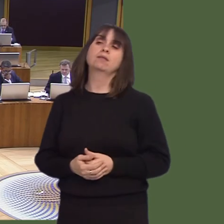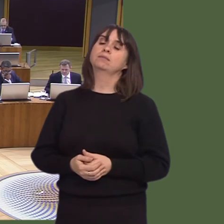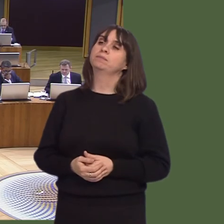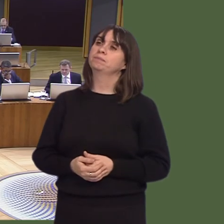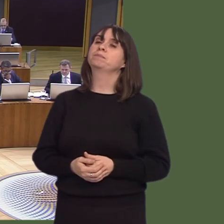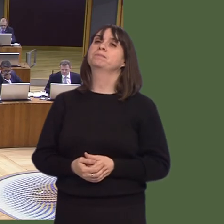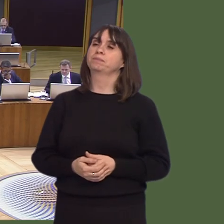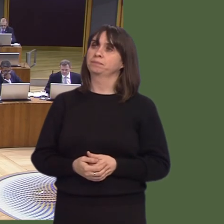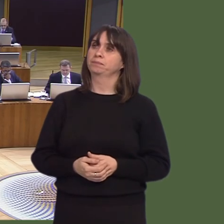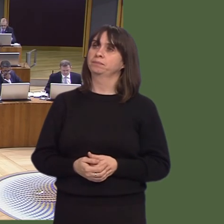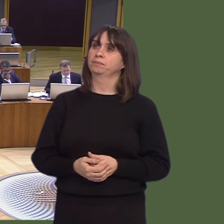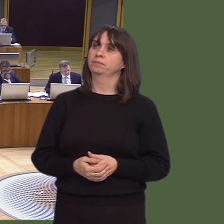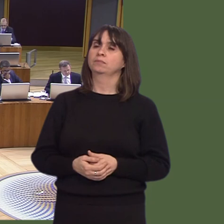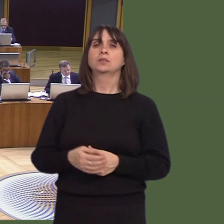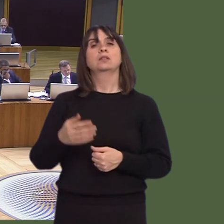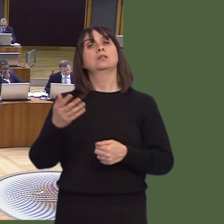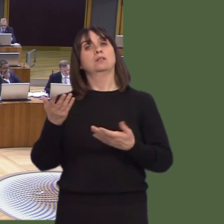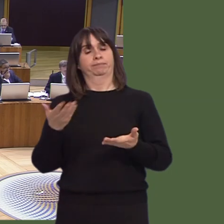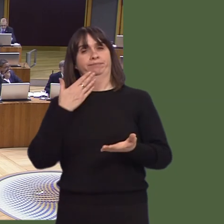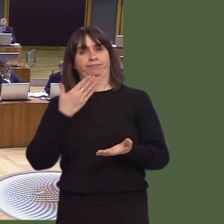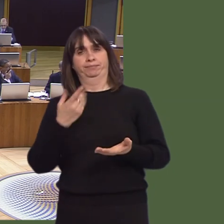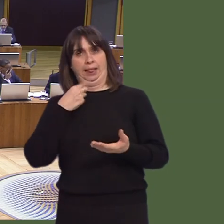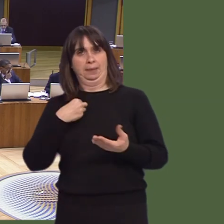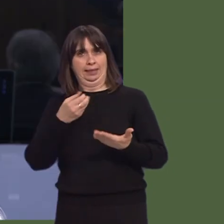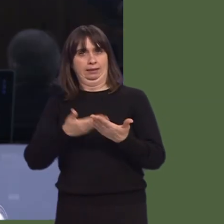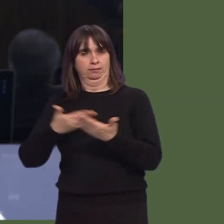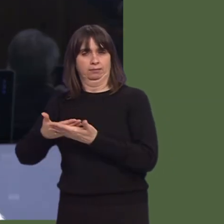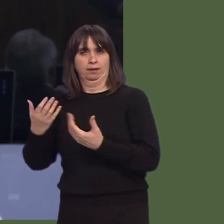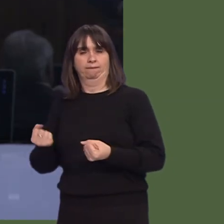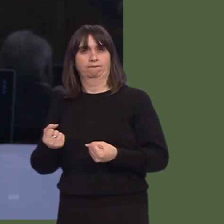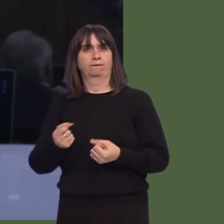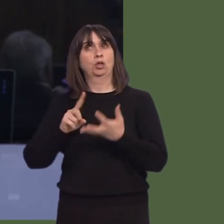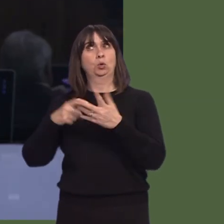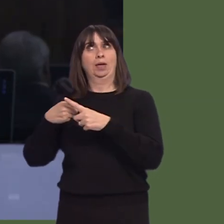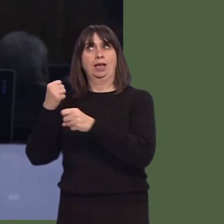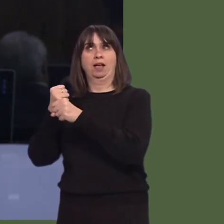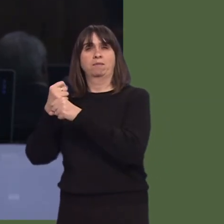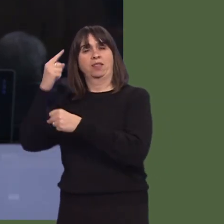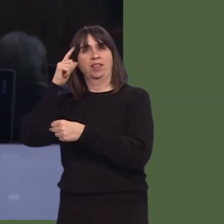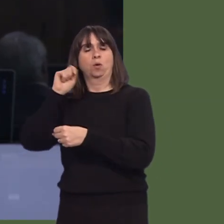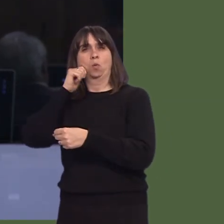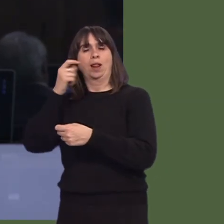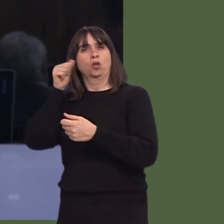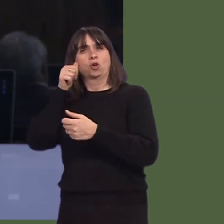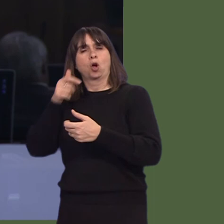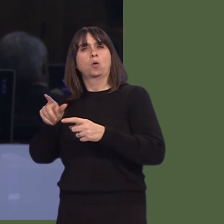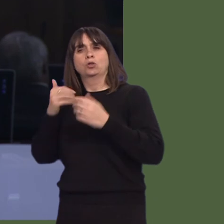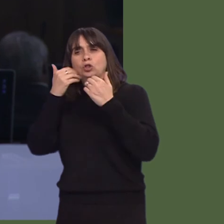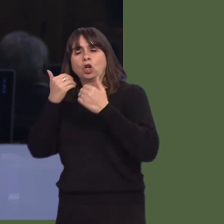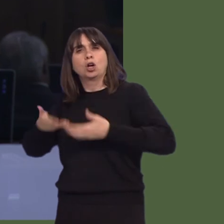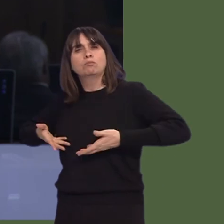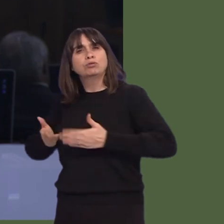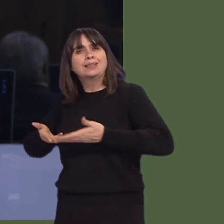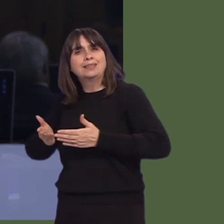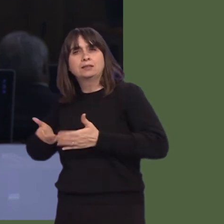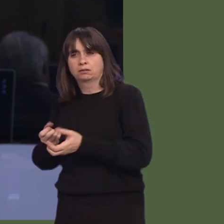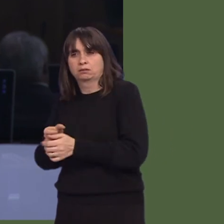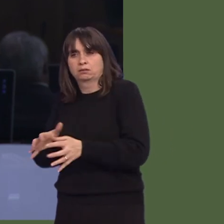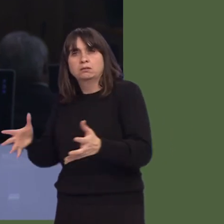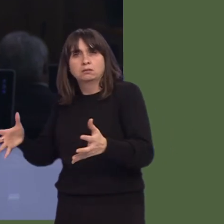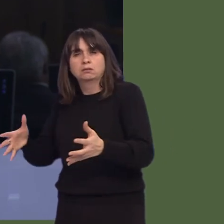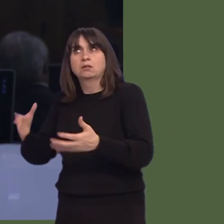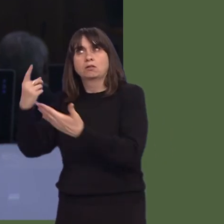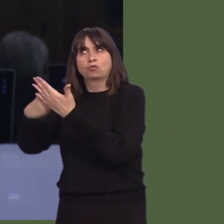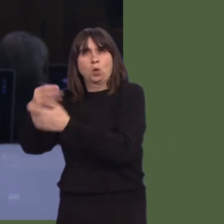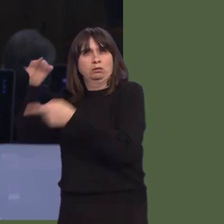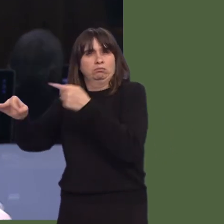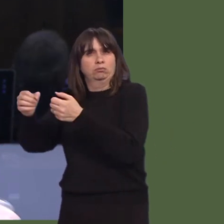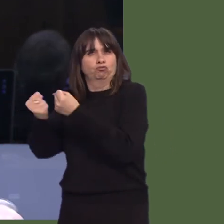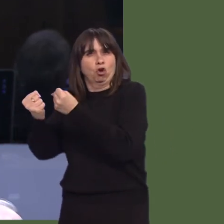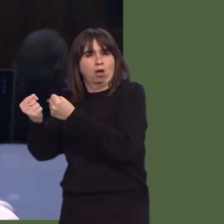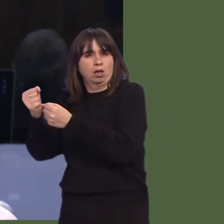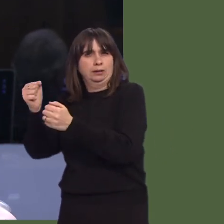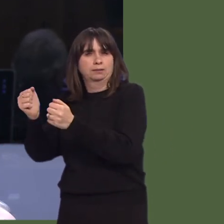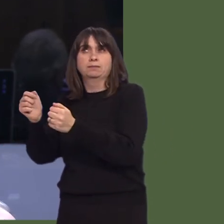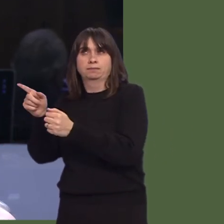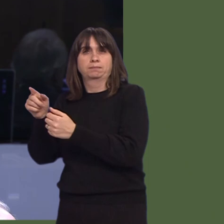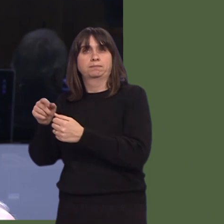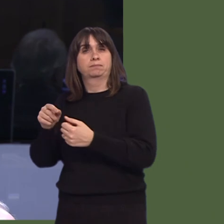Carwyn Jones AM: Well, I can say that, as far as Caerphilly is concerned, Y Gwyndy campus